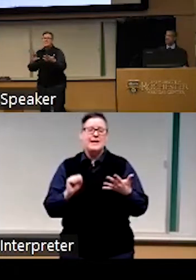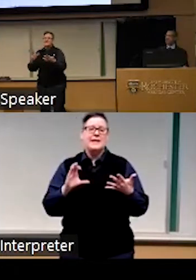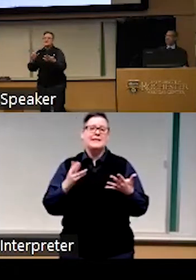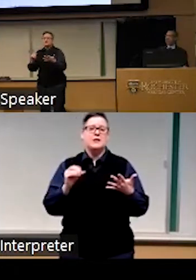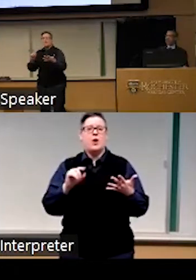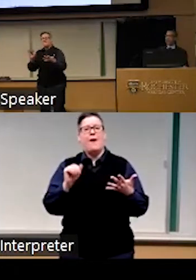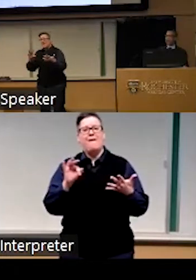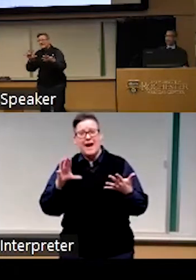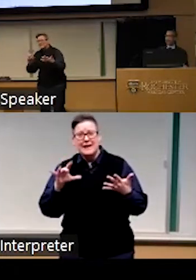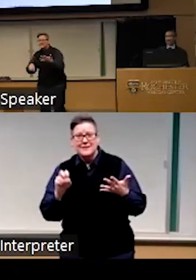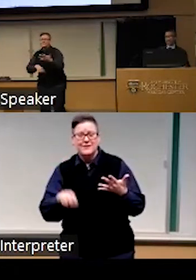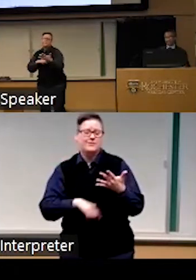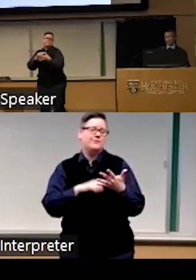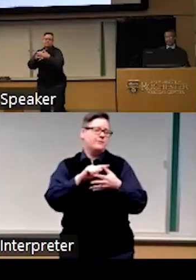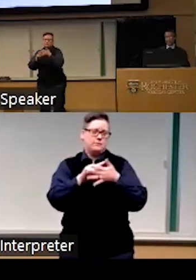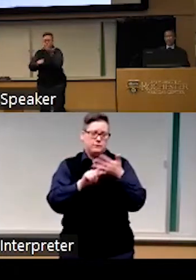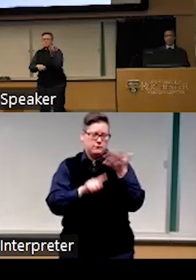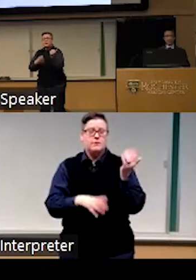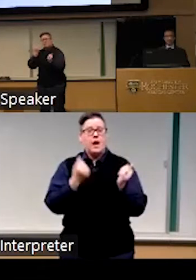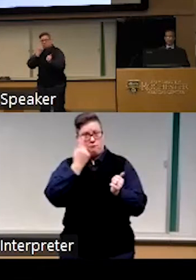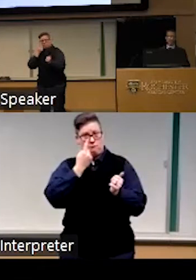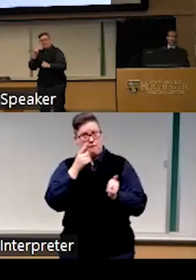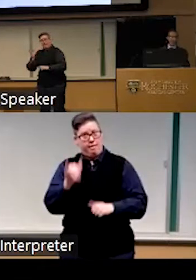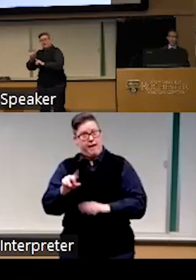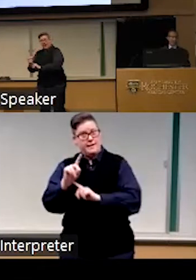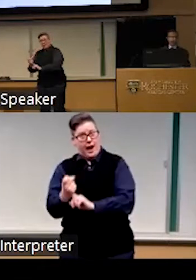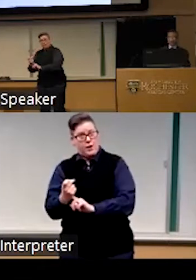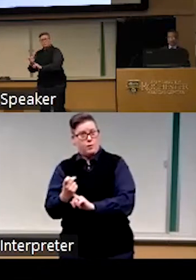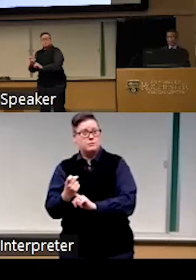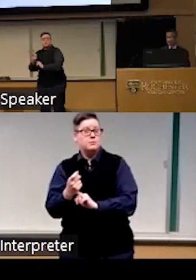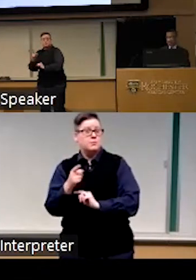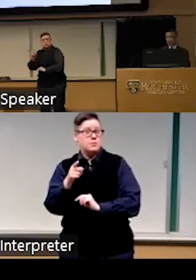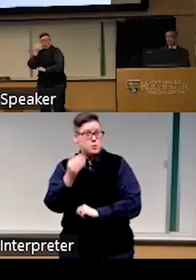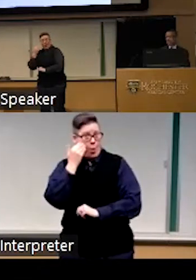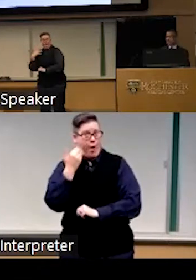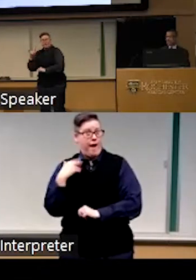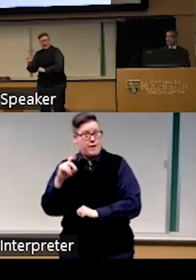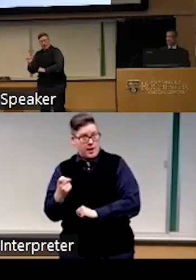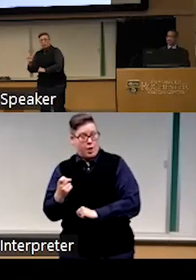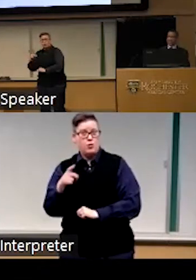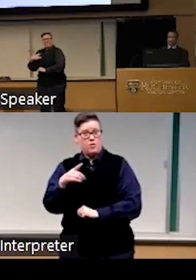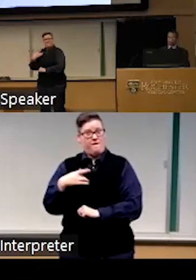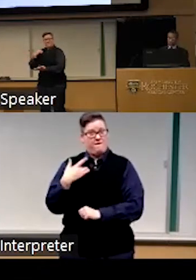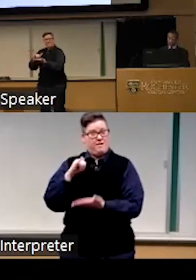and whether that diagnosis they were aware of that diagnosis and identified it as being a diagnosis